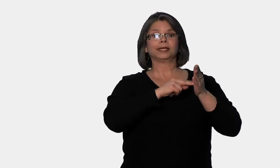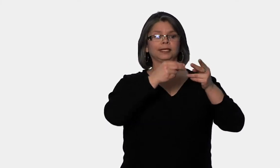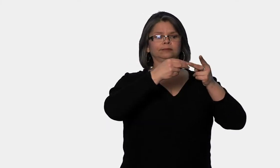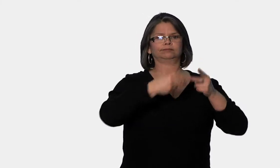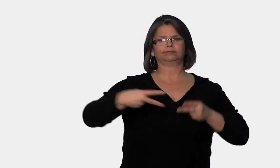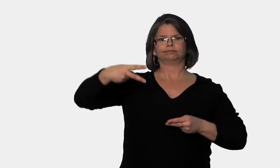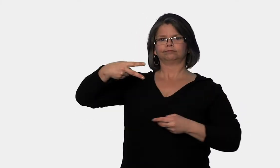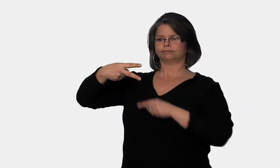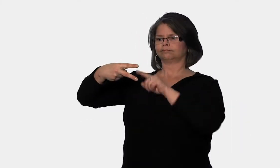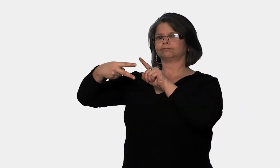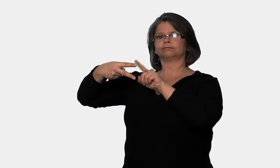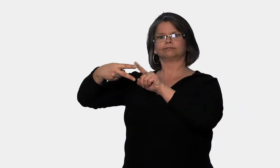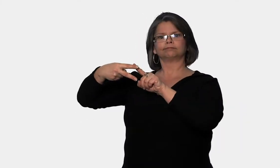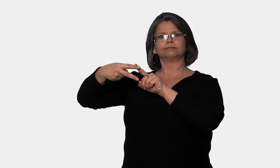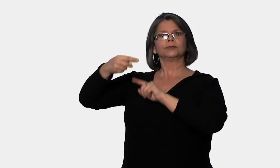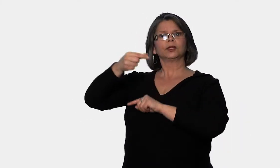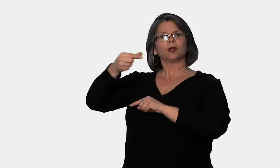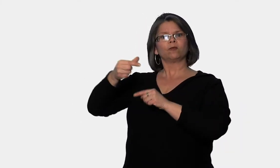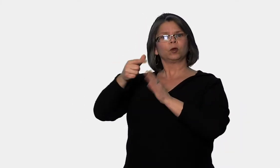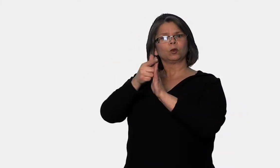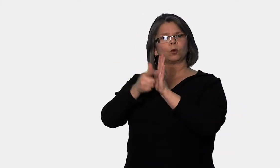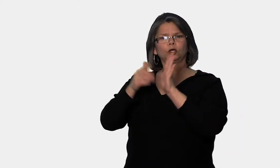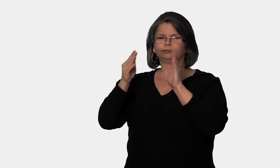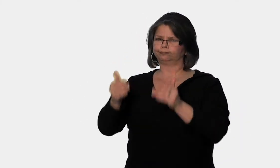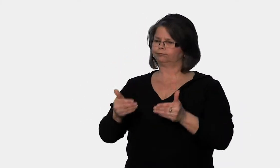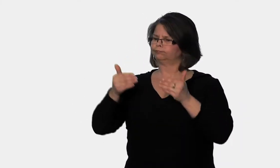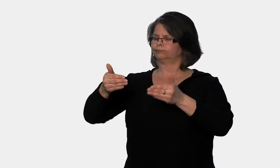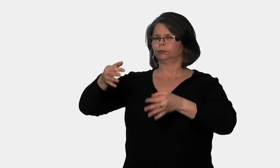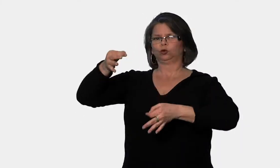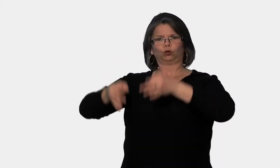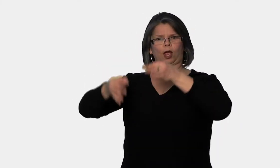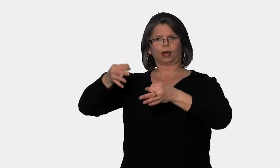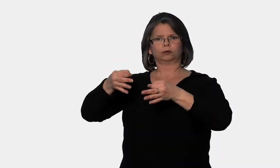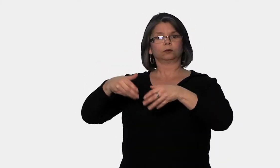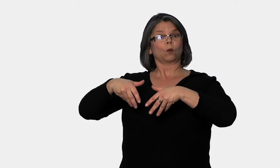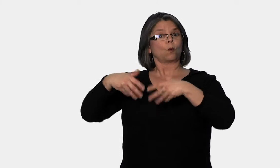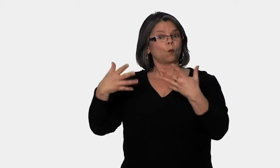then the Crown will proceed to trial,